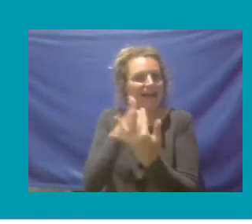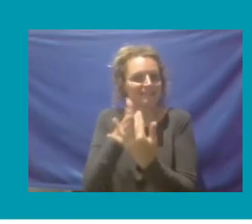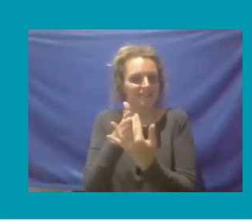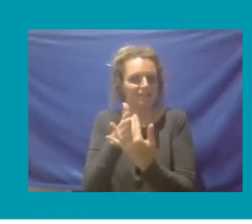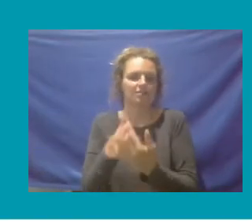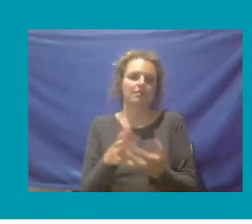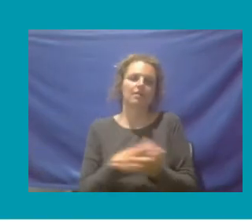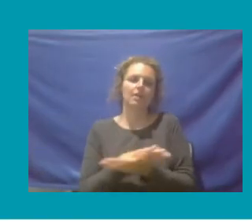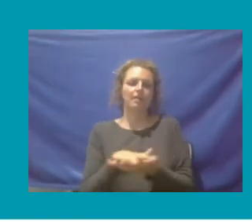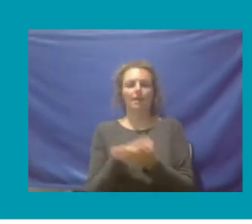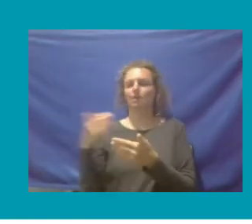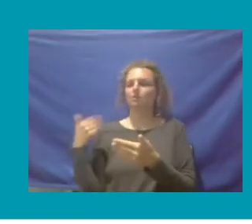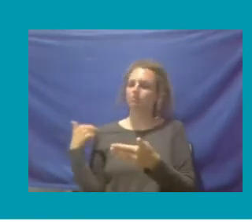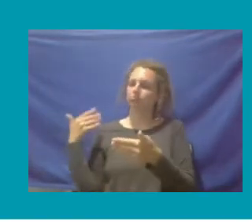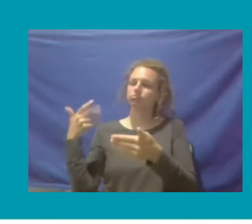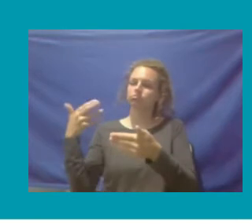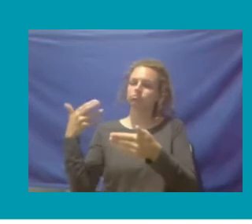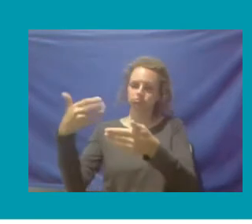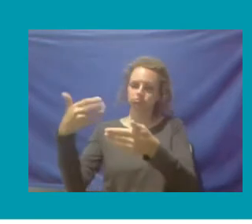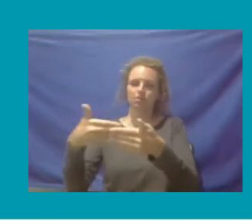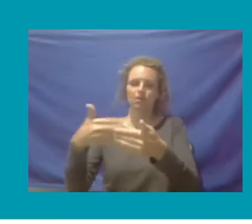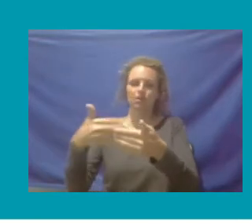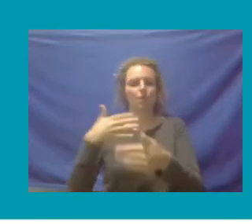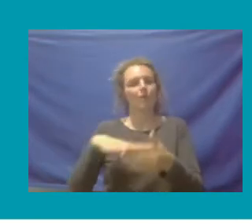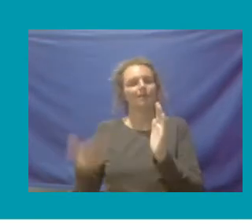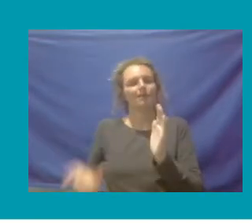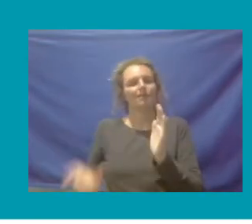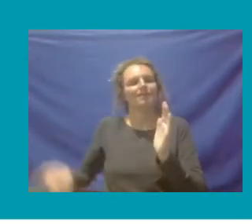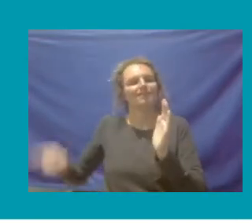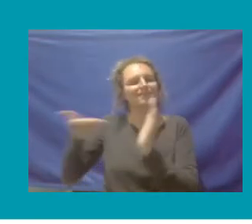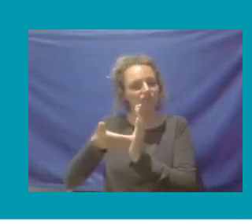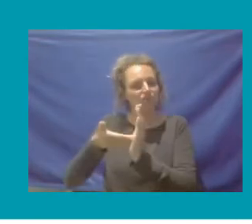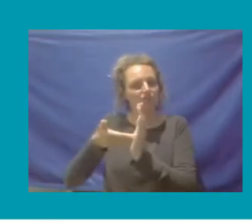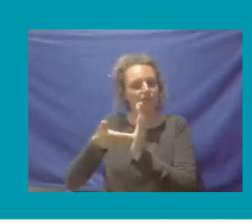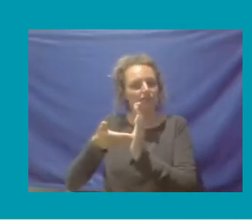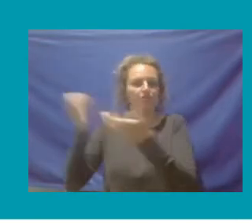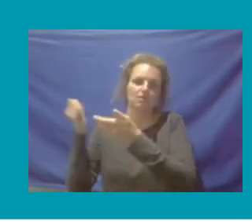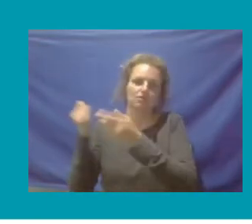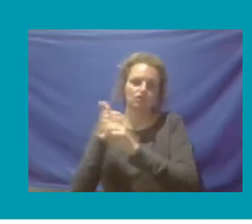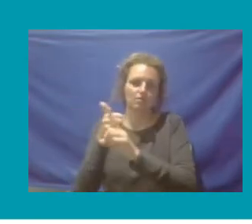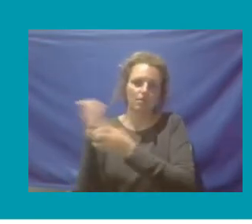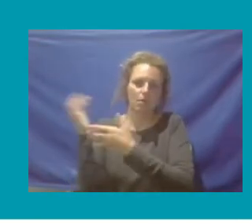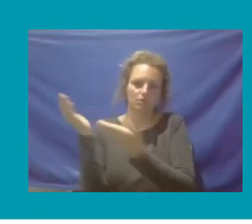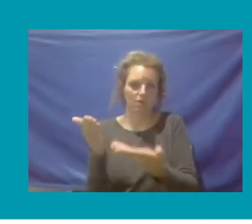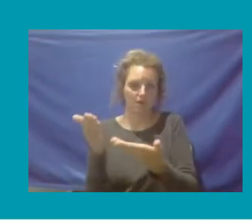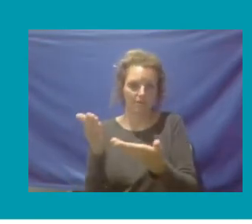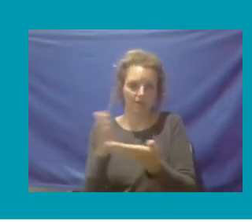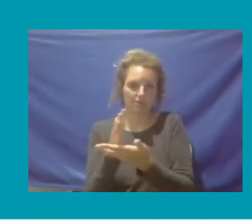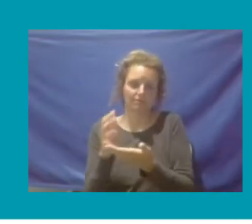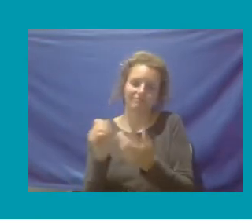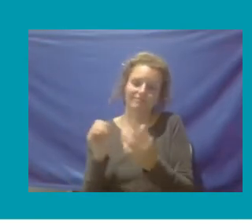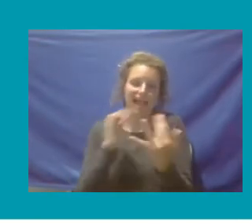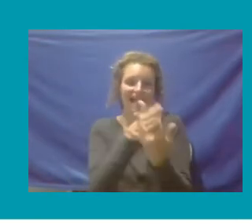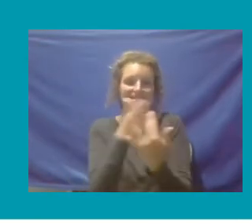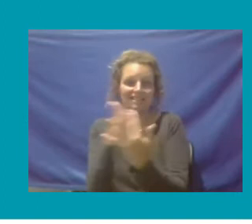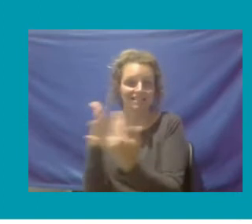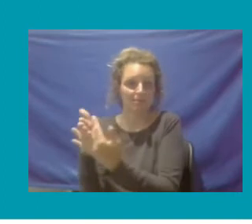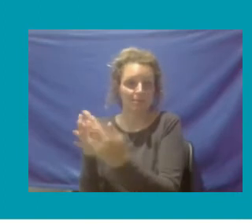to supplement what was already out there that was accessible that was run by disabled people itself, so that disabled people would have